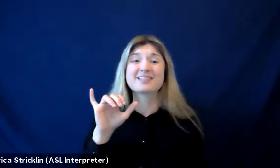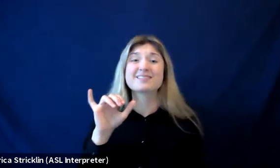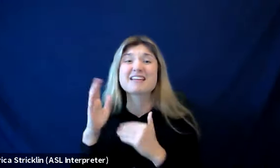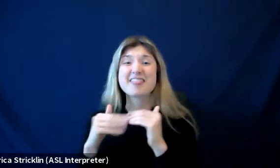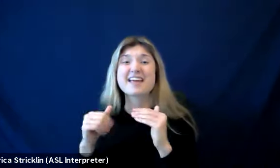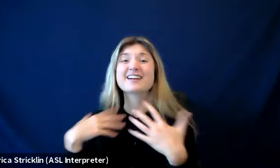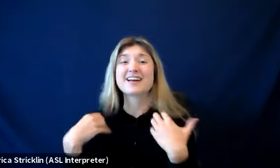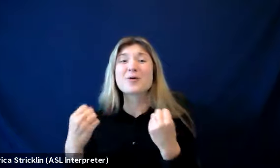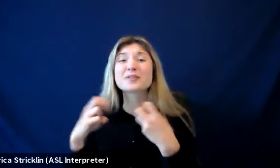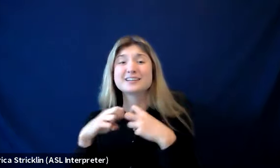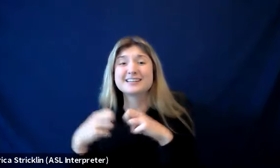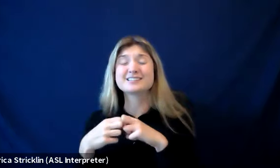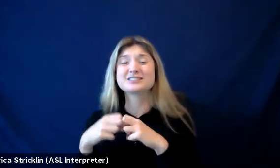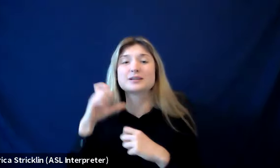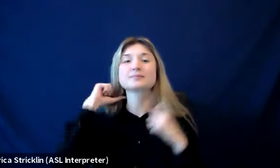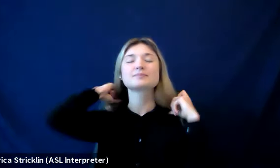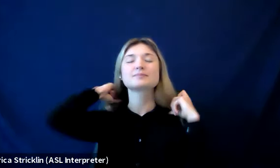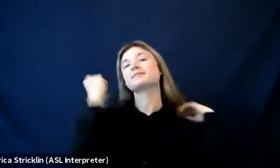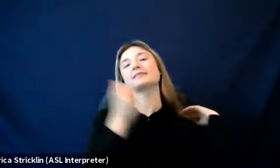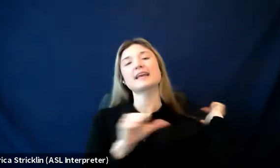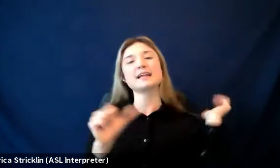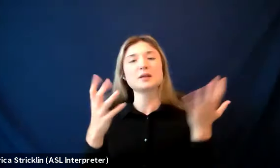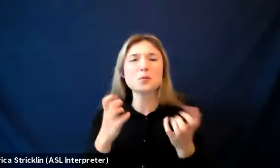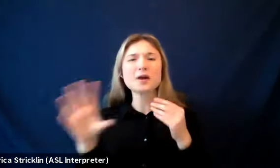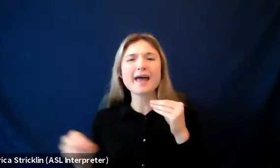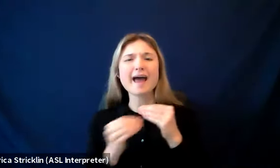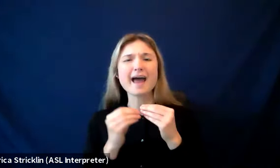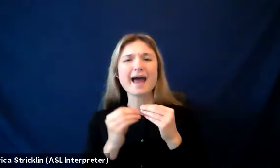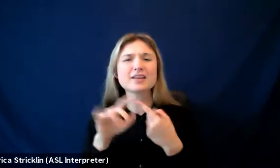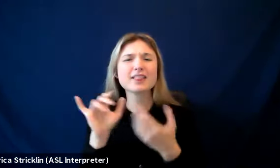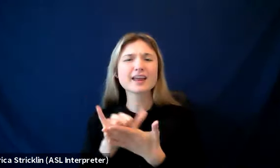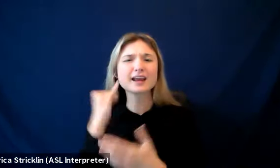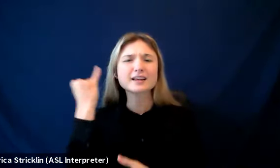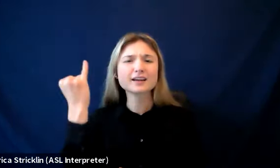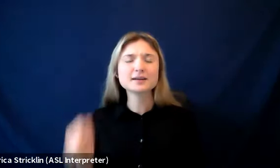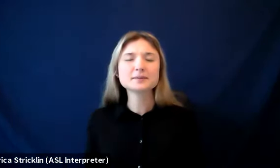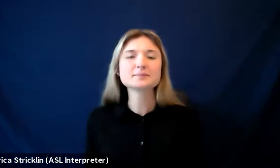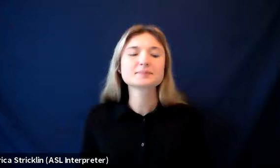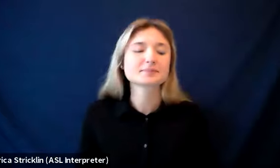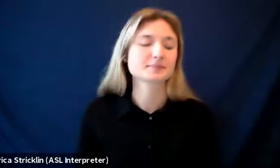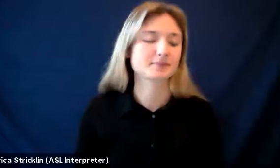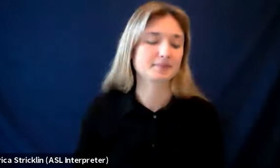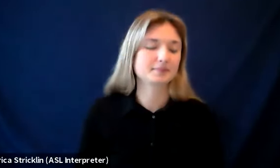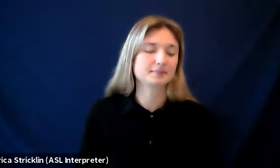Does anyone want to expand on that idea